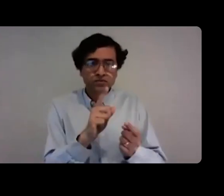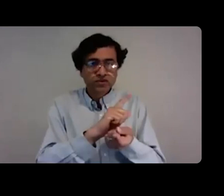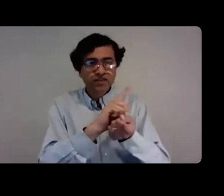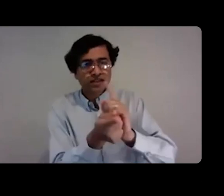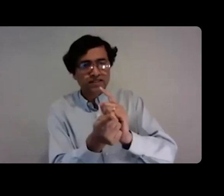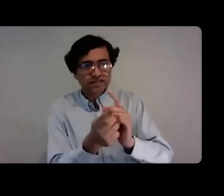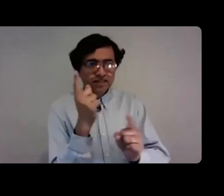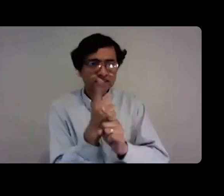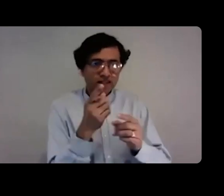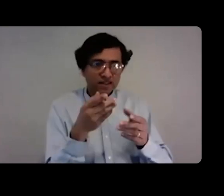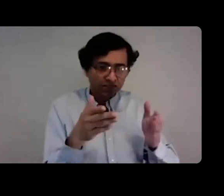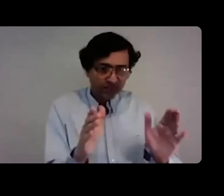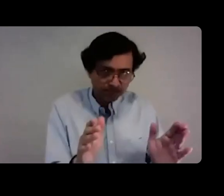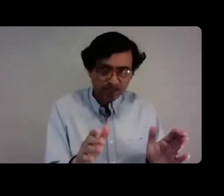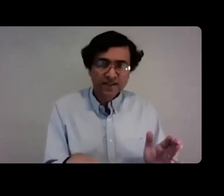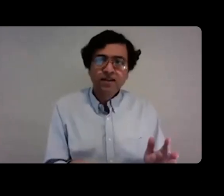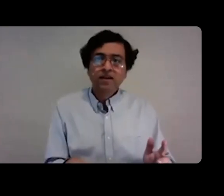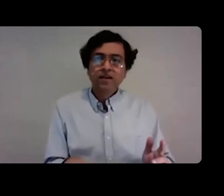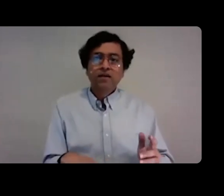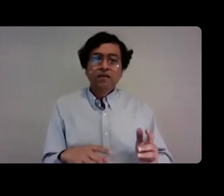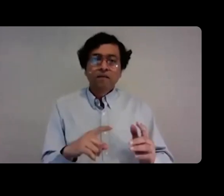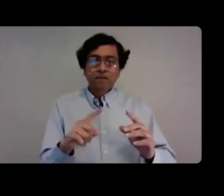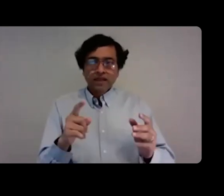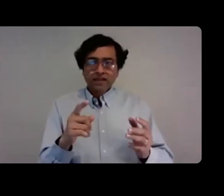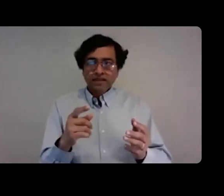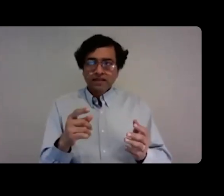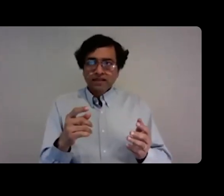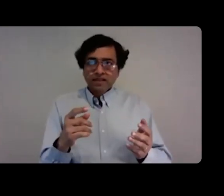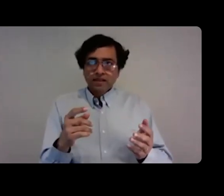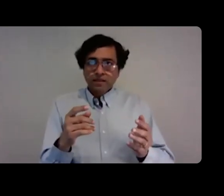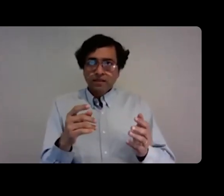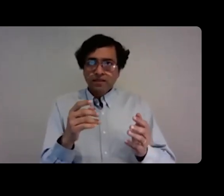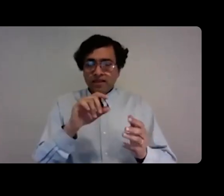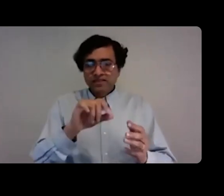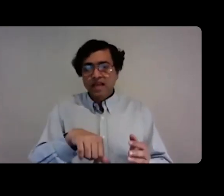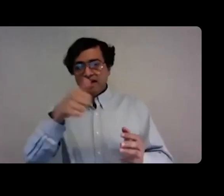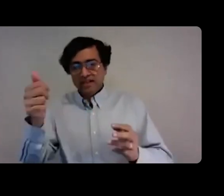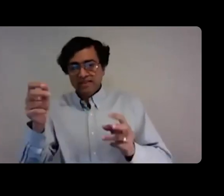ameliorate some of those concerns, perhaps translating the language in a different way.